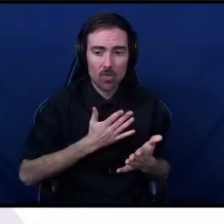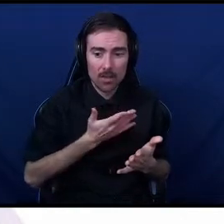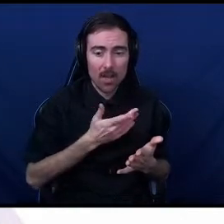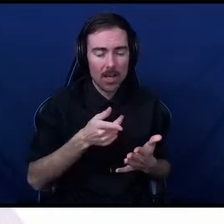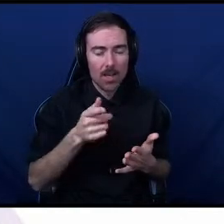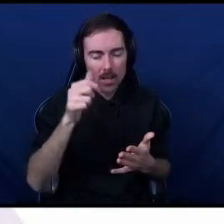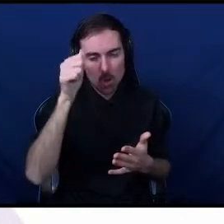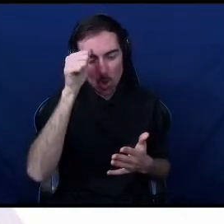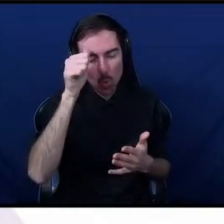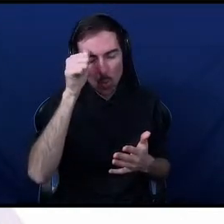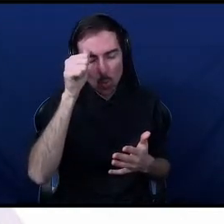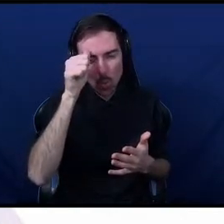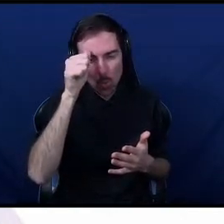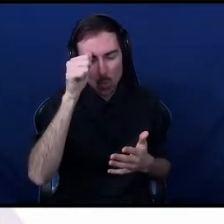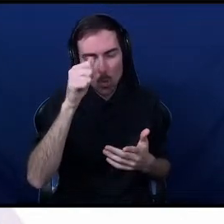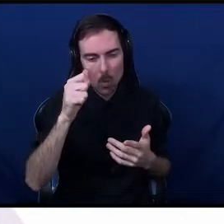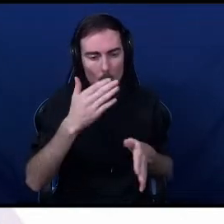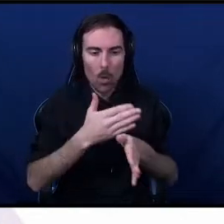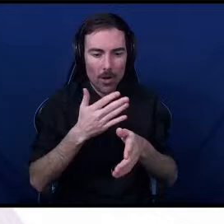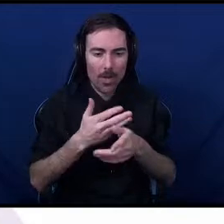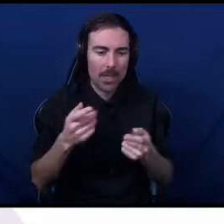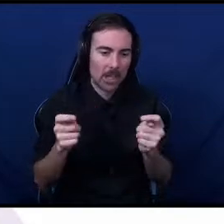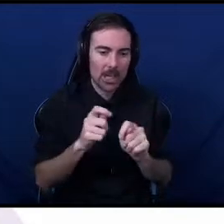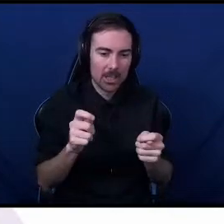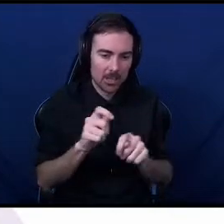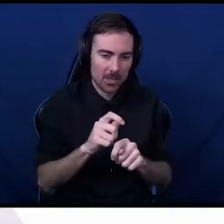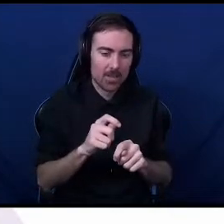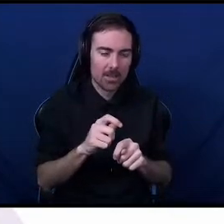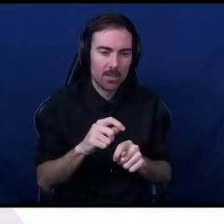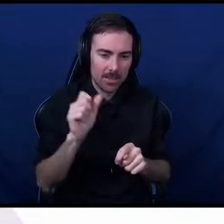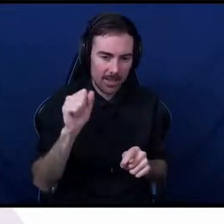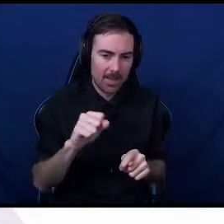the way we work as well. To know I'd love to get your thoughts on